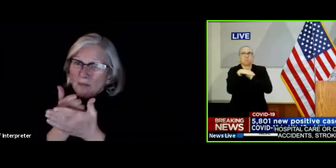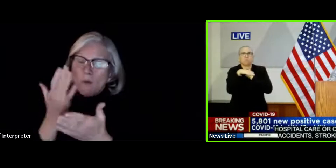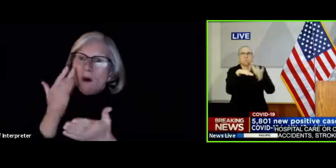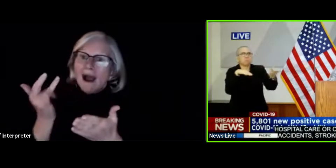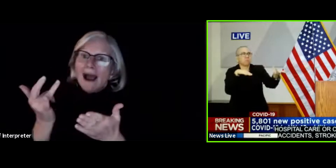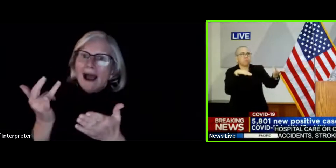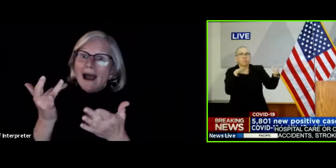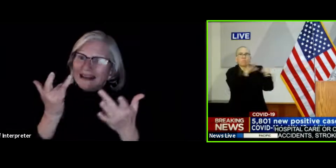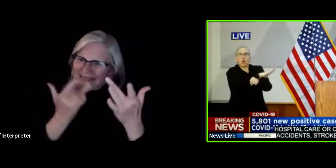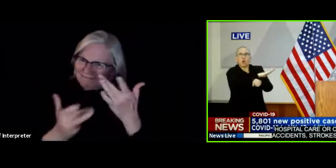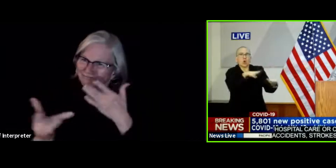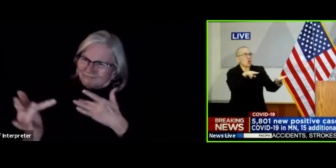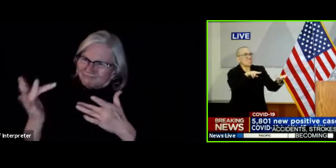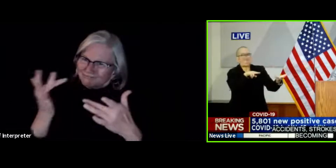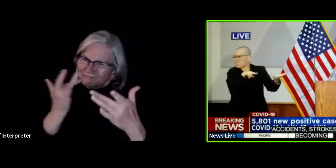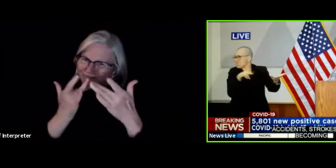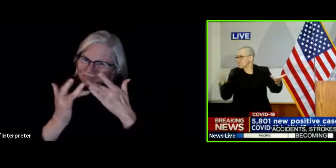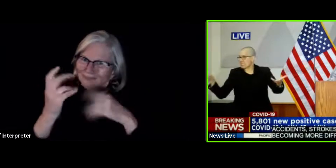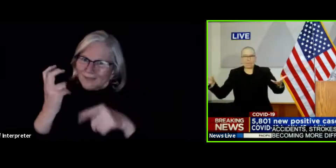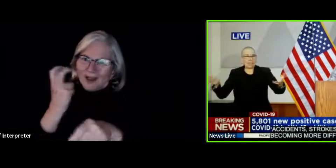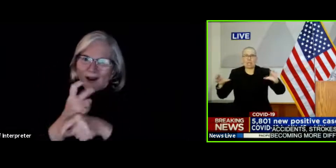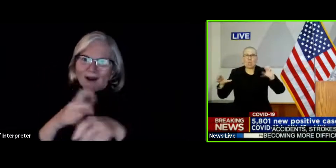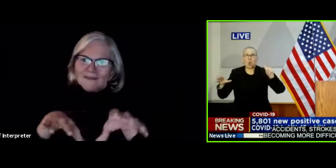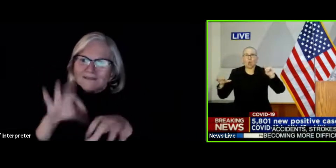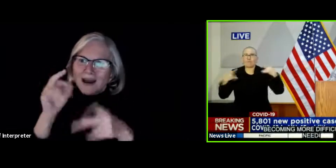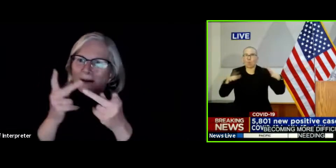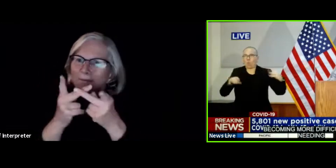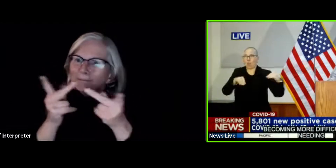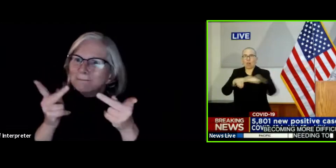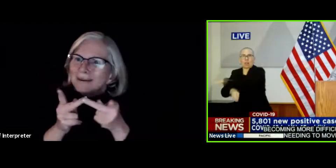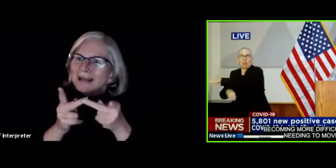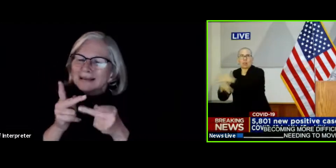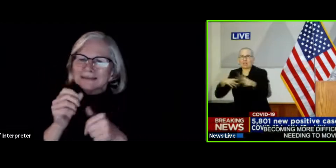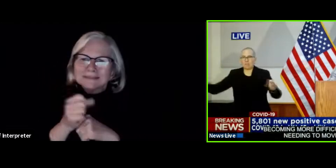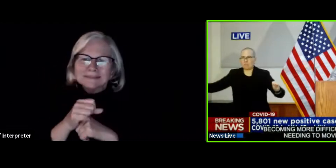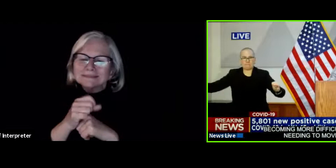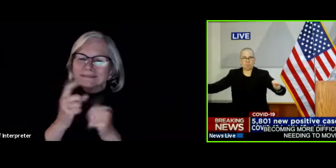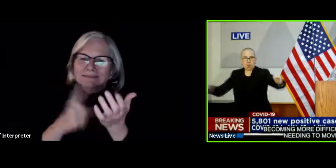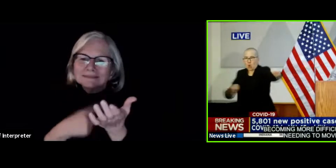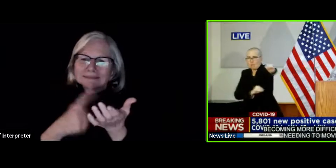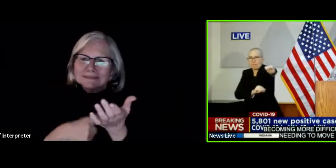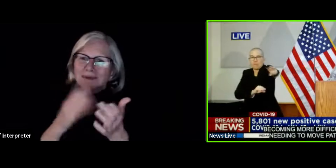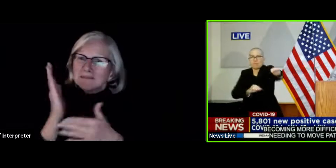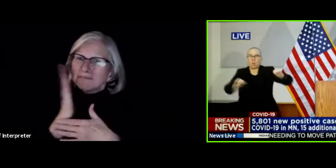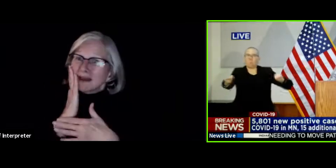FURTHER AND FURTHER AWAY FROM THEIR HOME TO GET THE LEVEL OF CARE THAT THEY NEEDS BUT IT'S A GOOD THING THAT THEY'RE